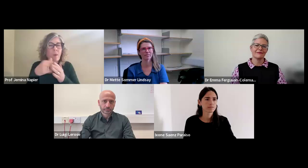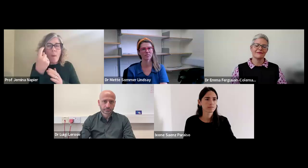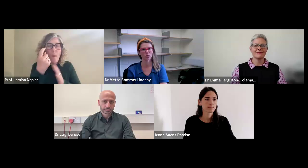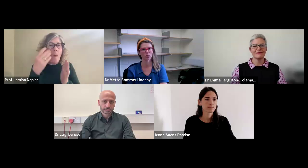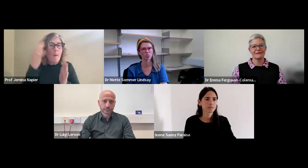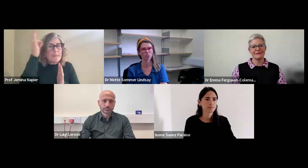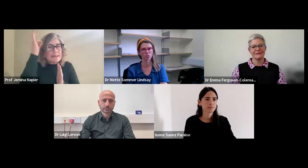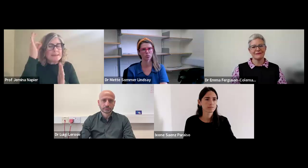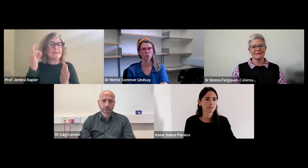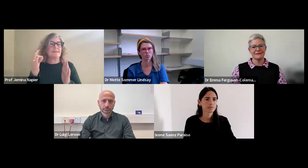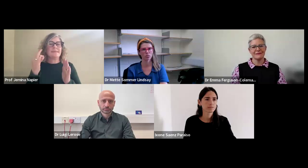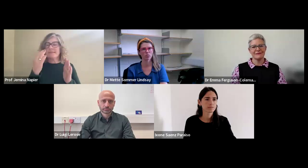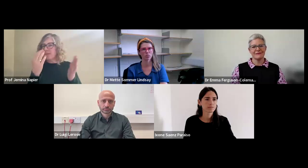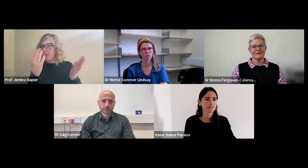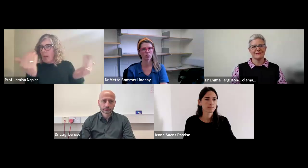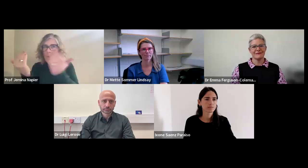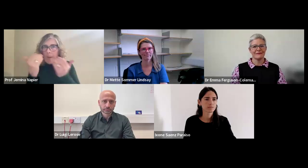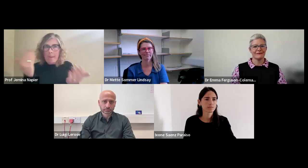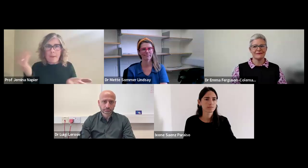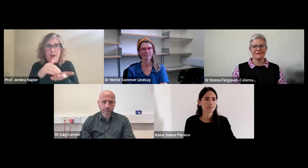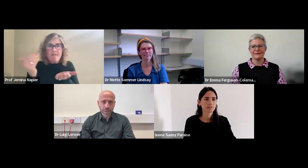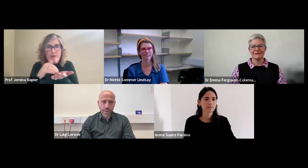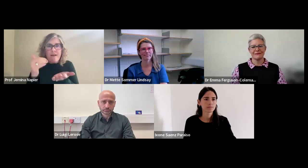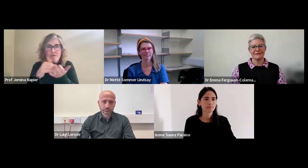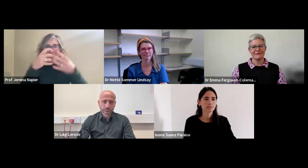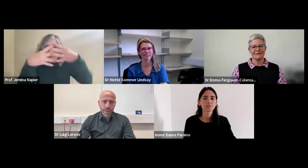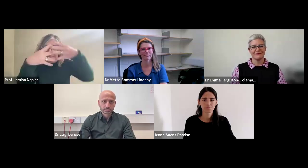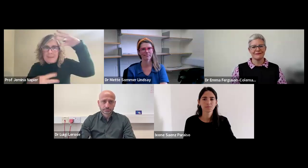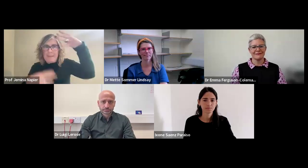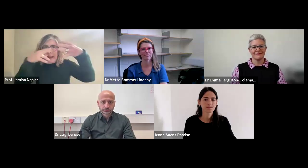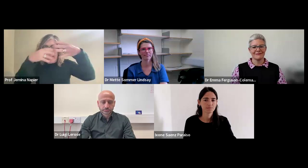welcome everybody into the webinar- we'll wait one more minute before we make a formal start just so